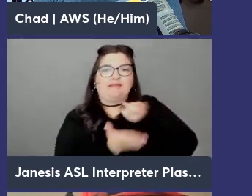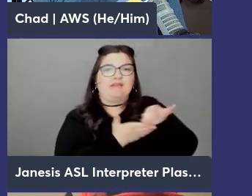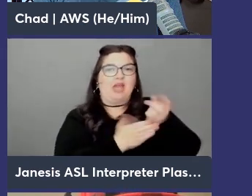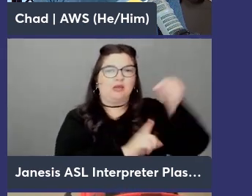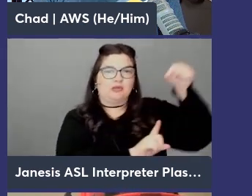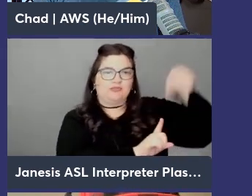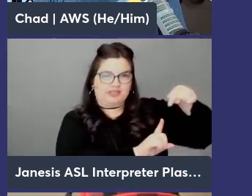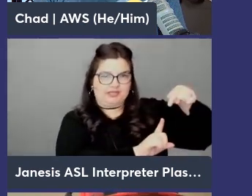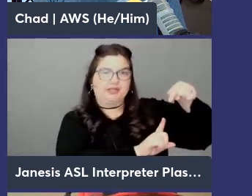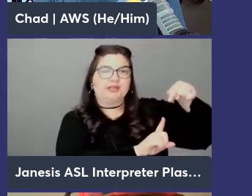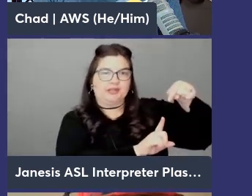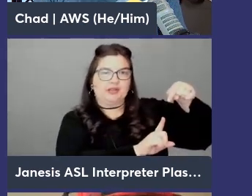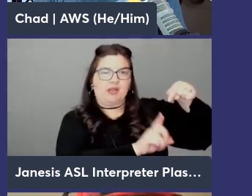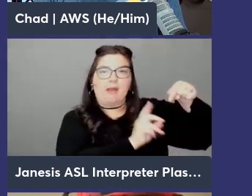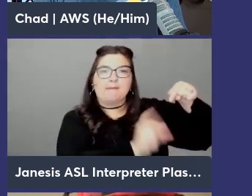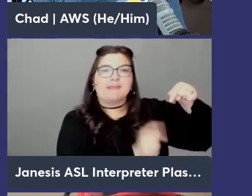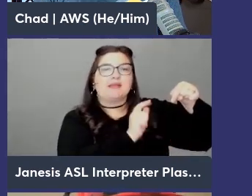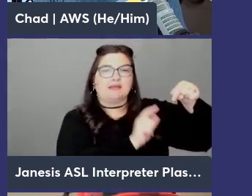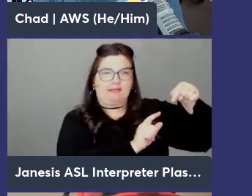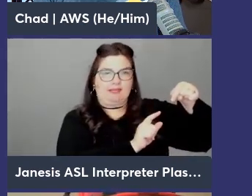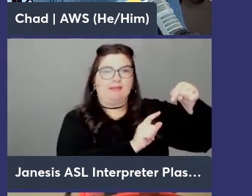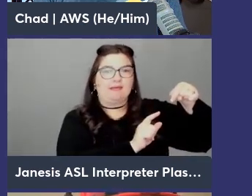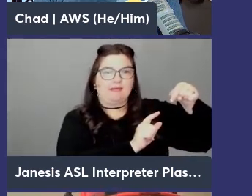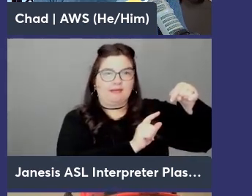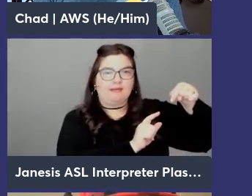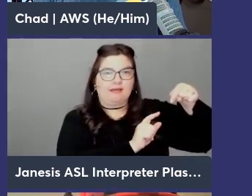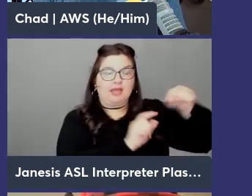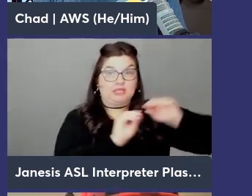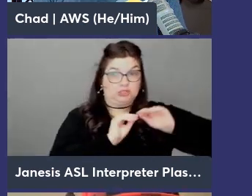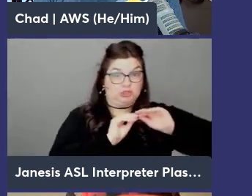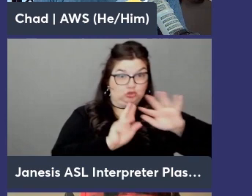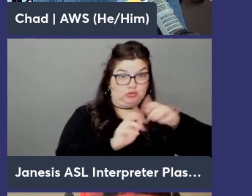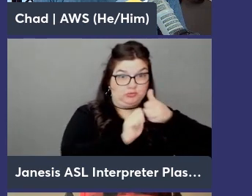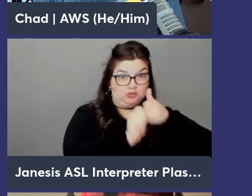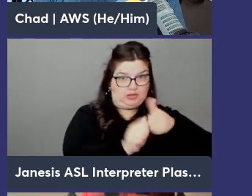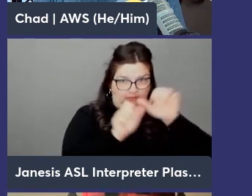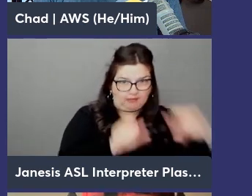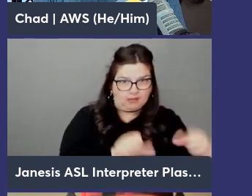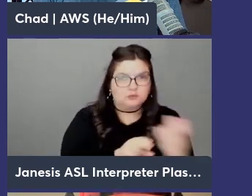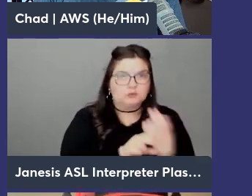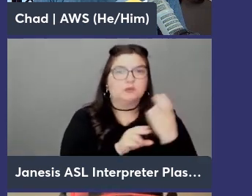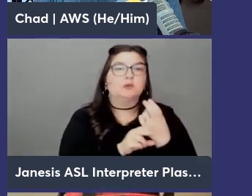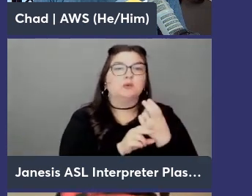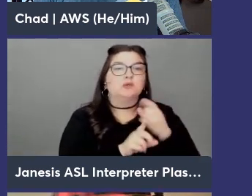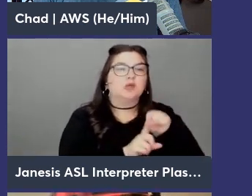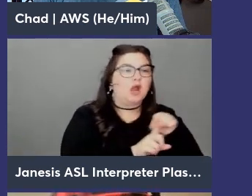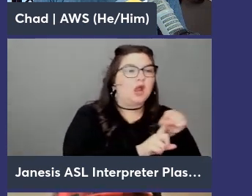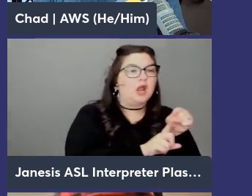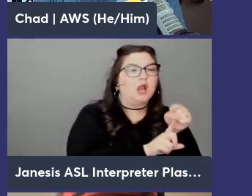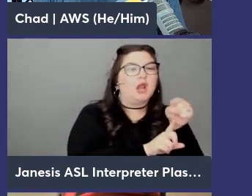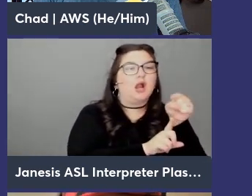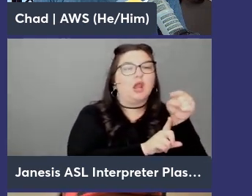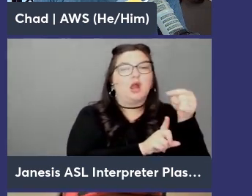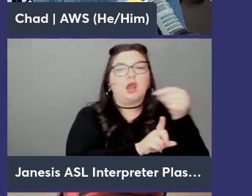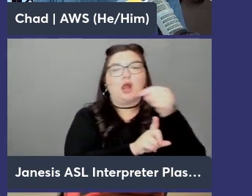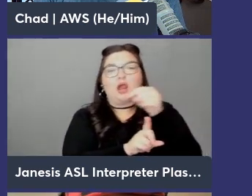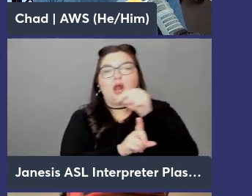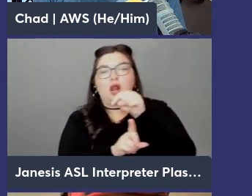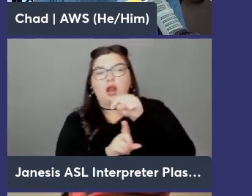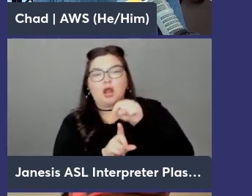but immediately if I have distributed tracing, I can go upstream and understand what is the customer facing API,